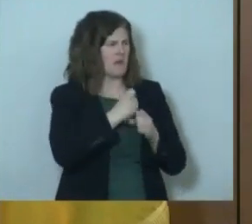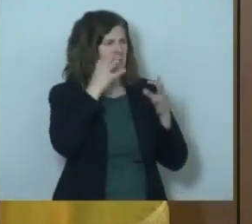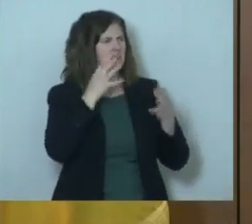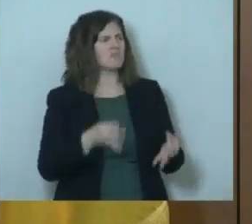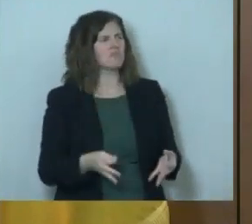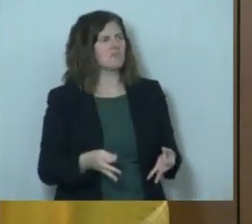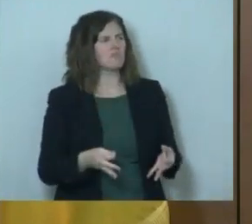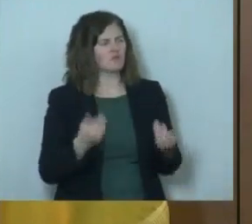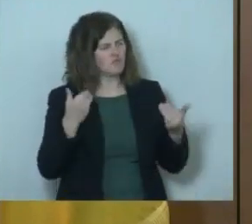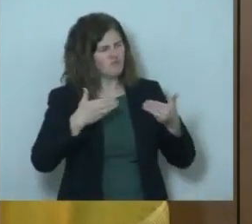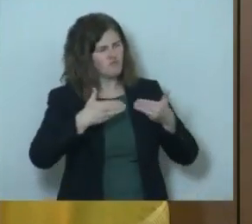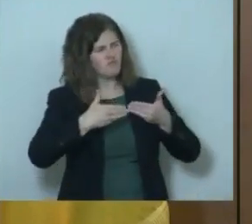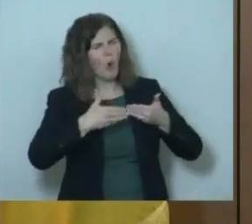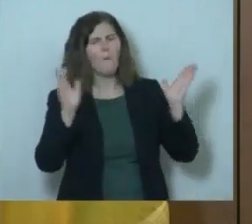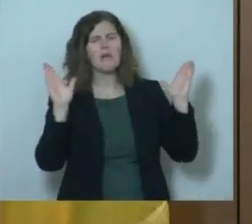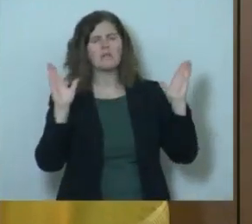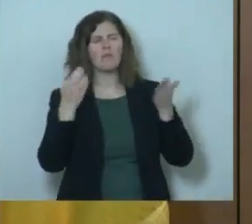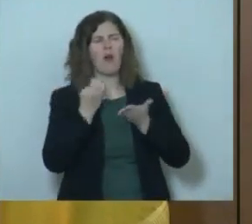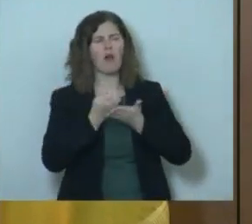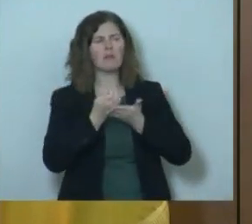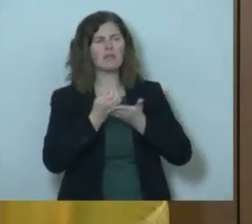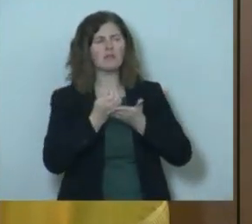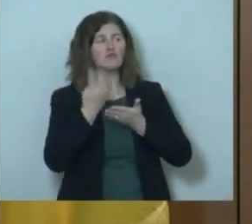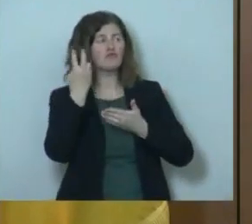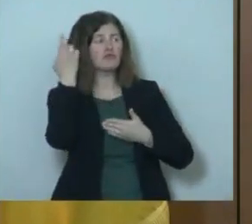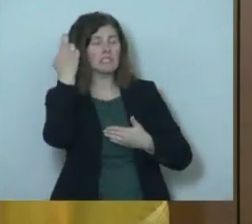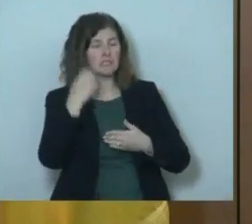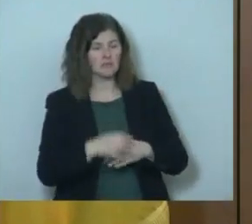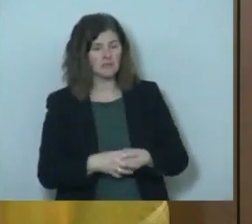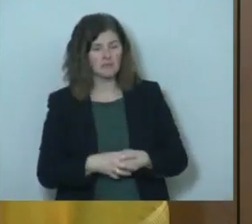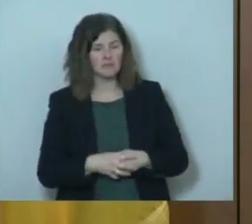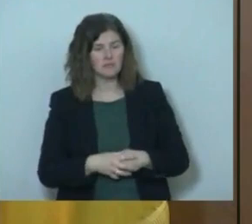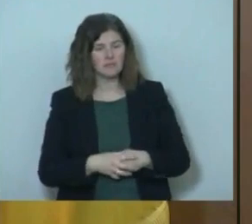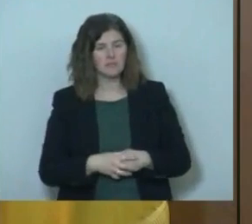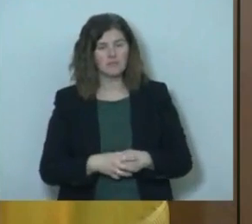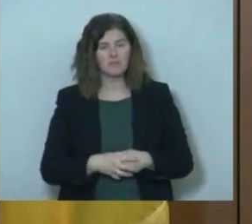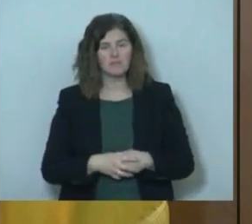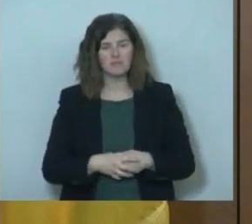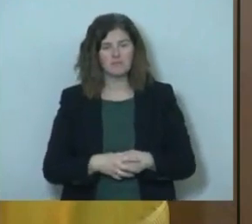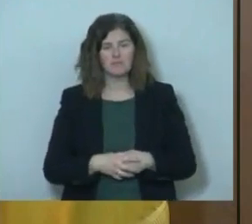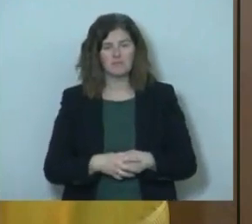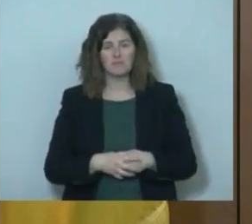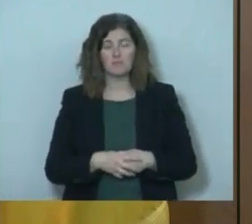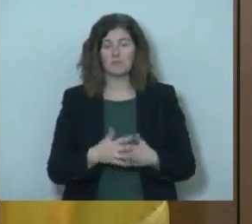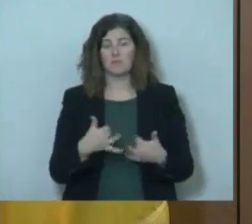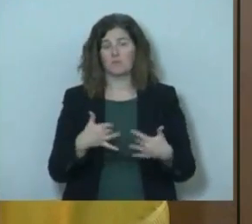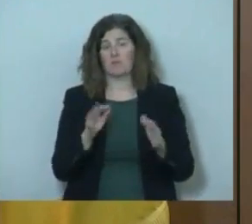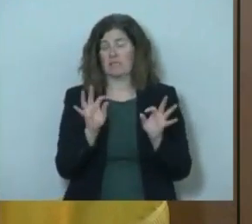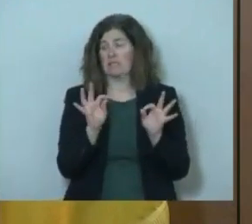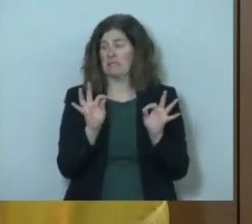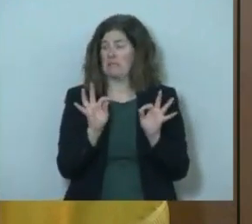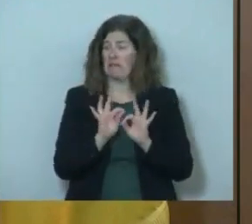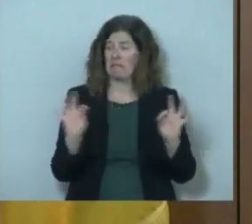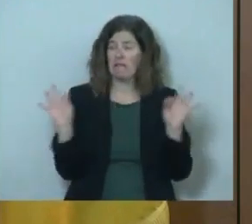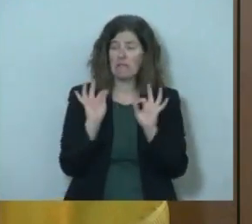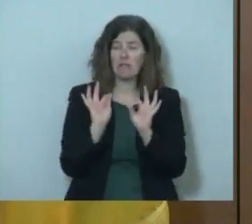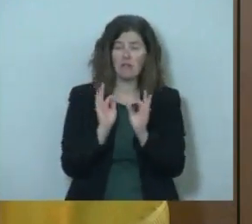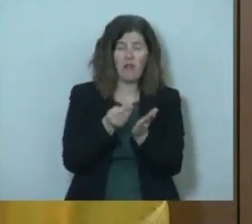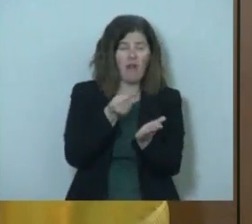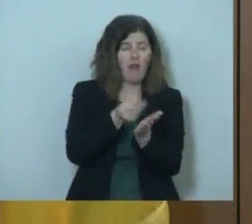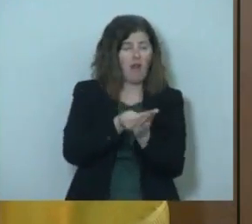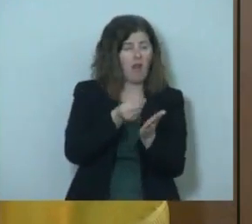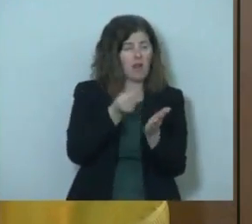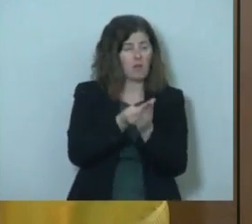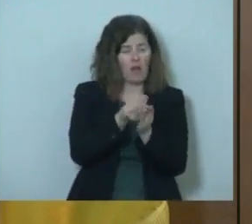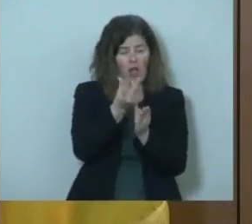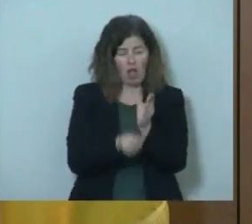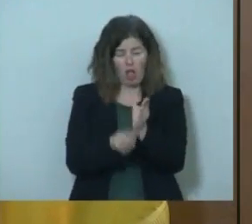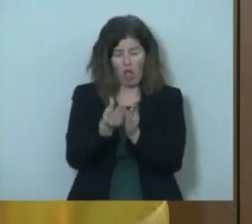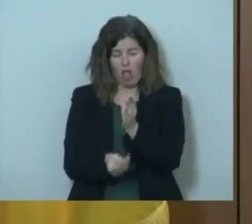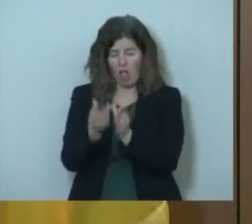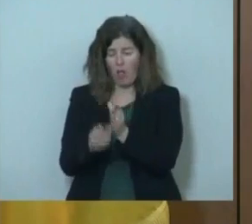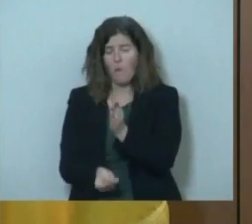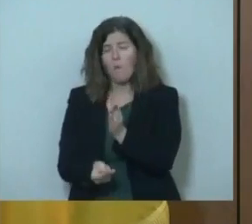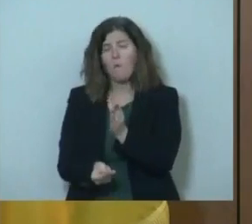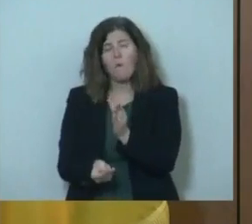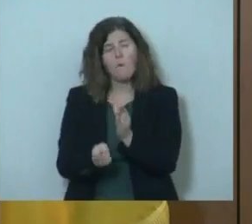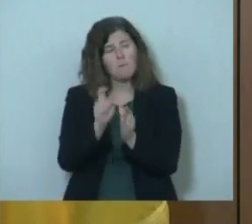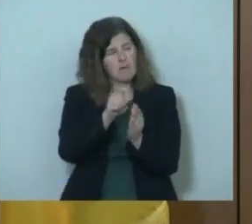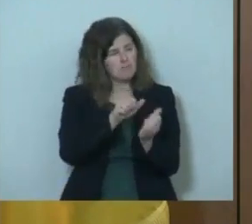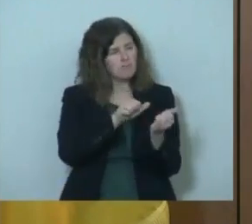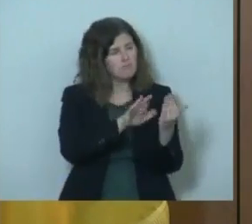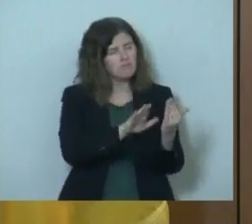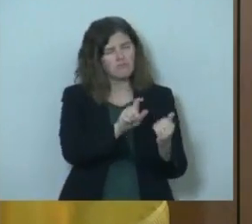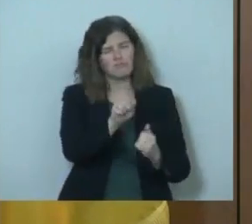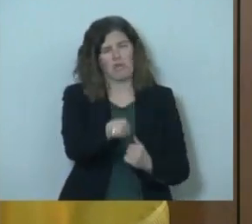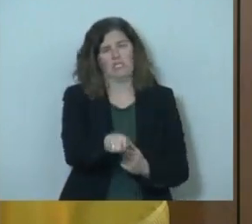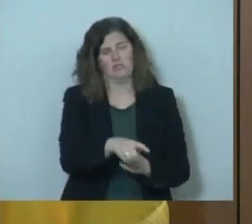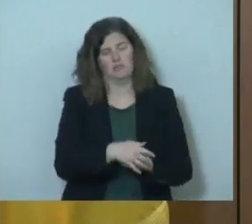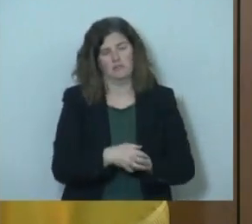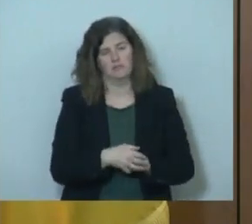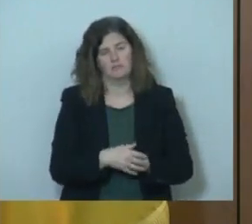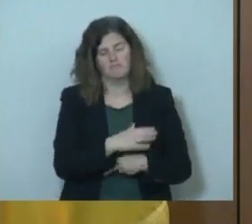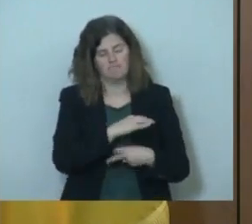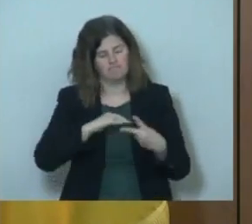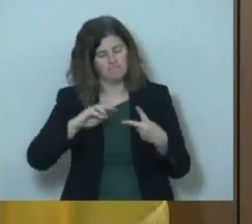THE WHITE HOUSE, AND MY OPINION RIGHTFULLY SO, SEVERAL WEEKS AGO SAID AS WE MAKE DECISIONS TO REOPEN THE ECONOMY, TWO REASONS.